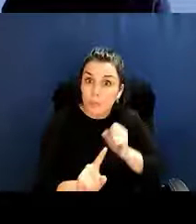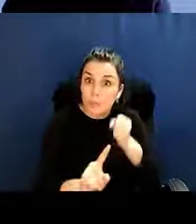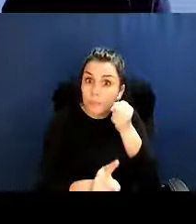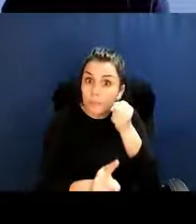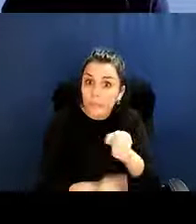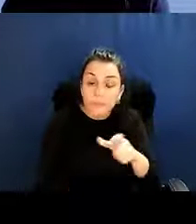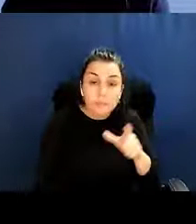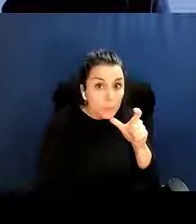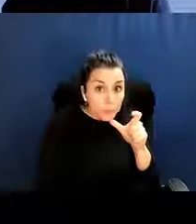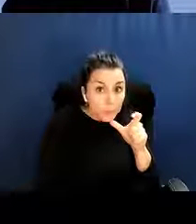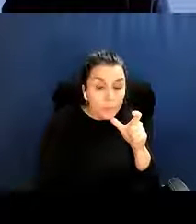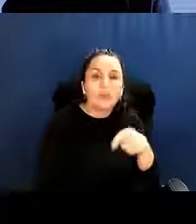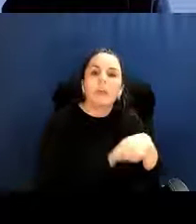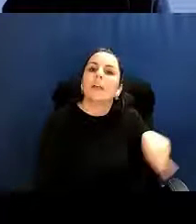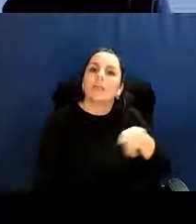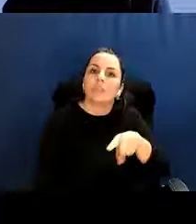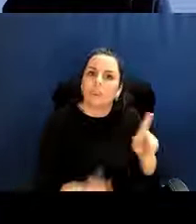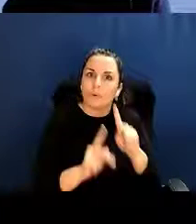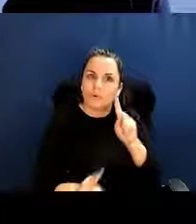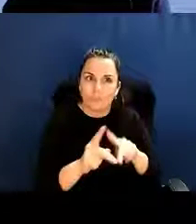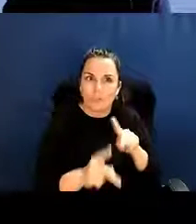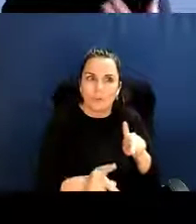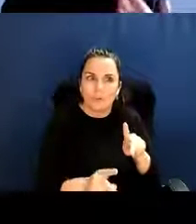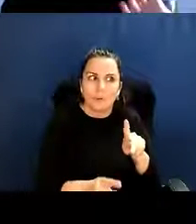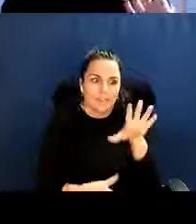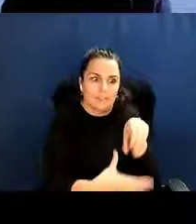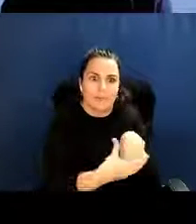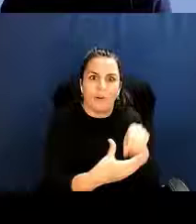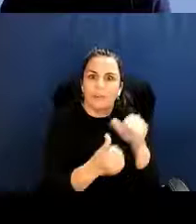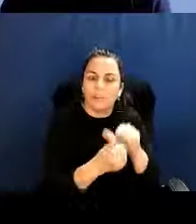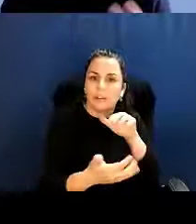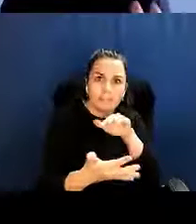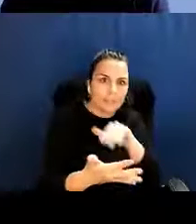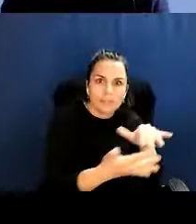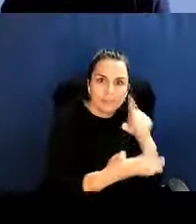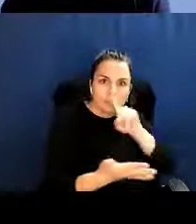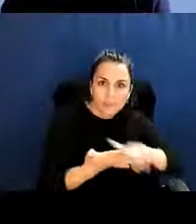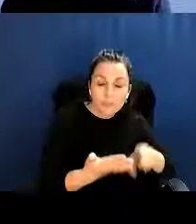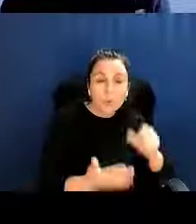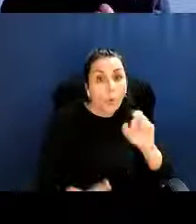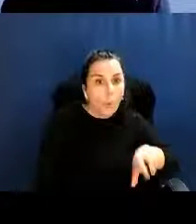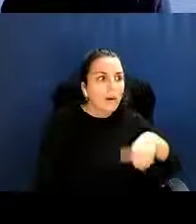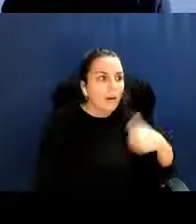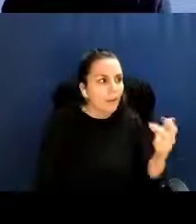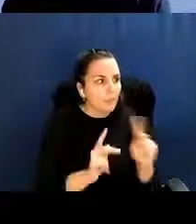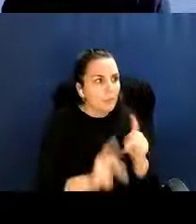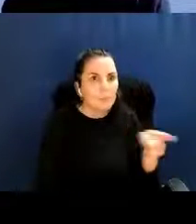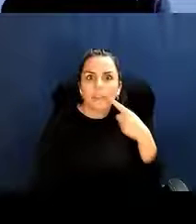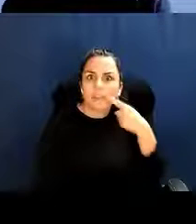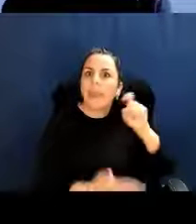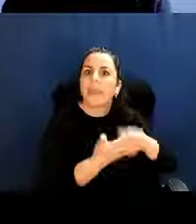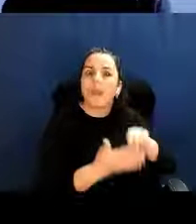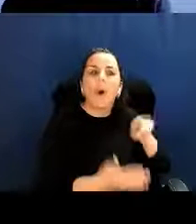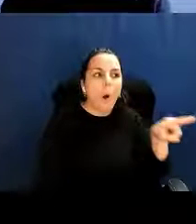may be those about whom research participants disclose damaging information in addition to the research participant herself.